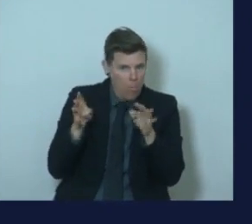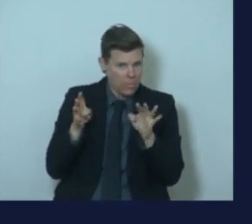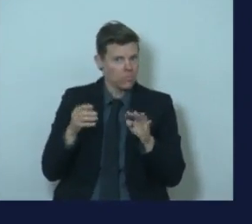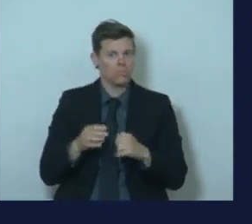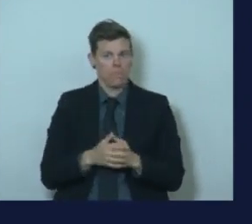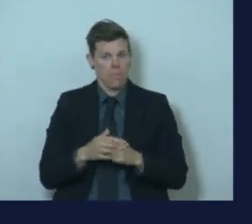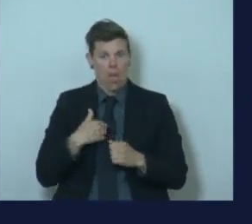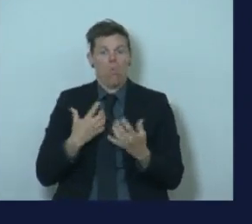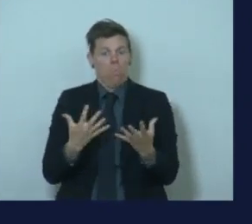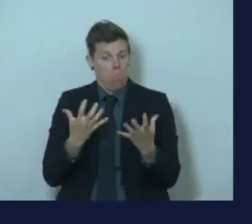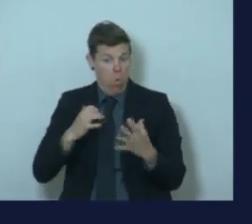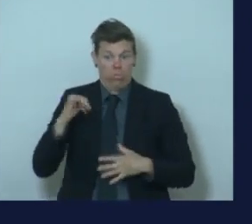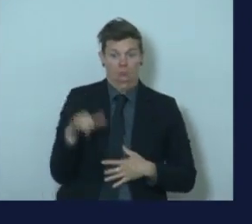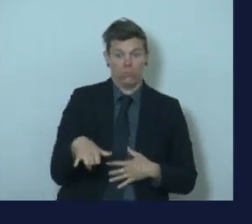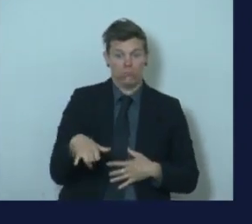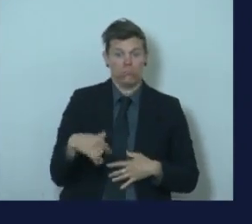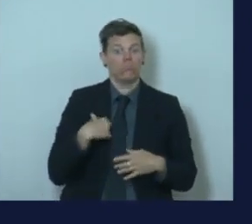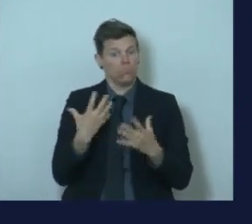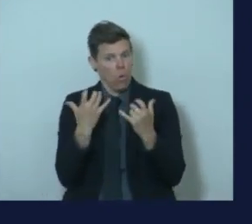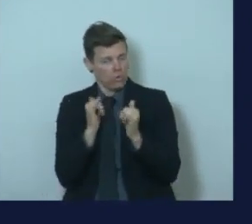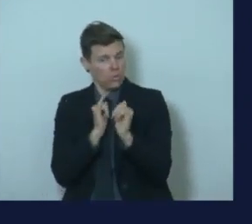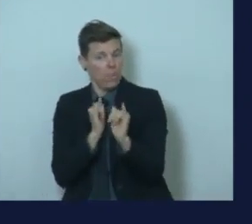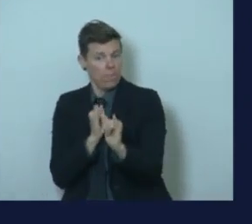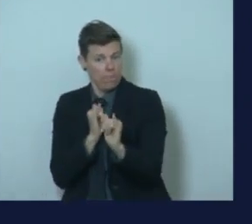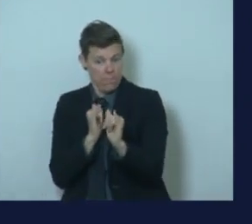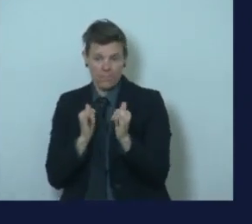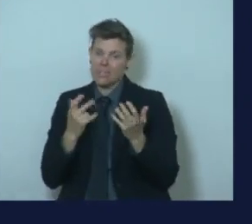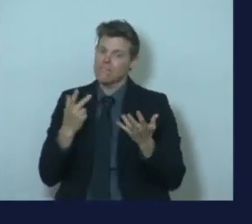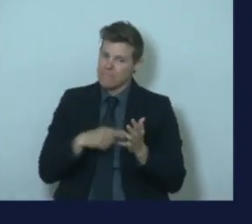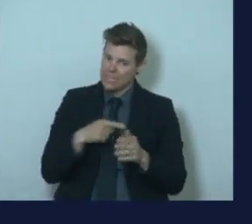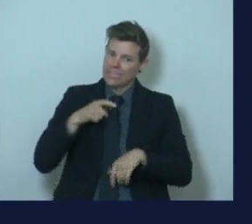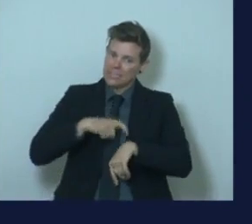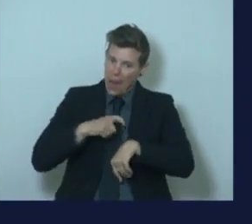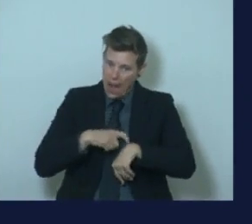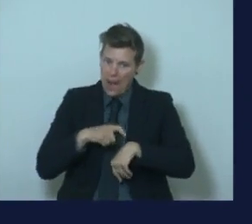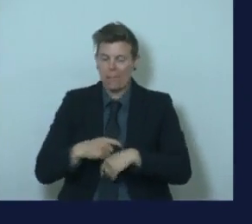I WANT THAT TOO, WE ARE GETTING THERE THANKS TO YOU.